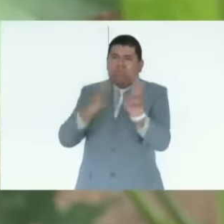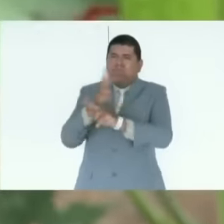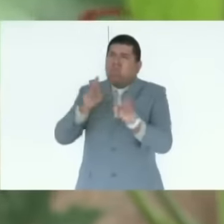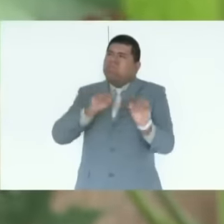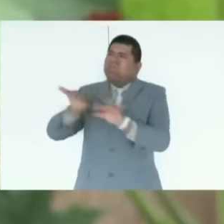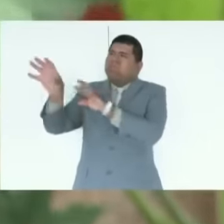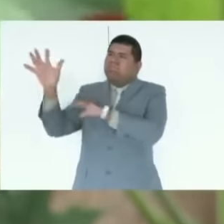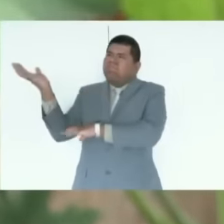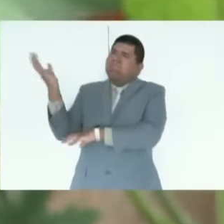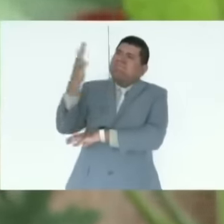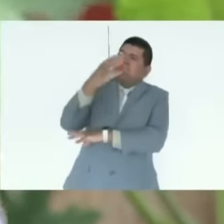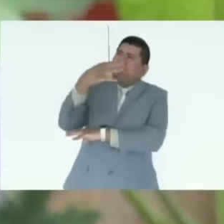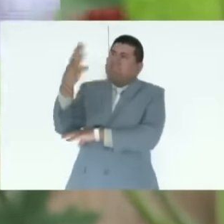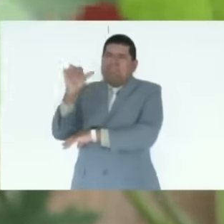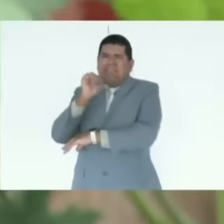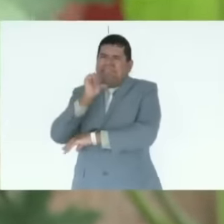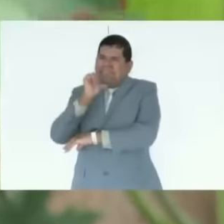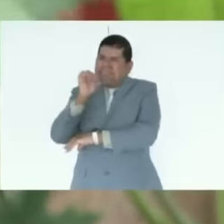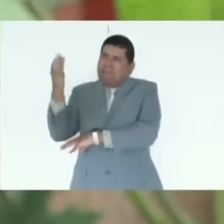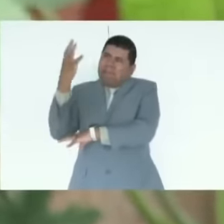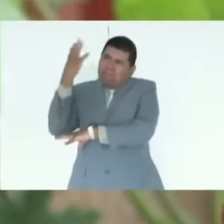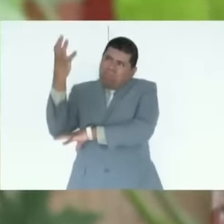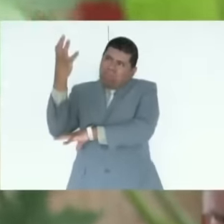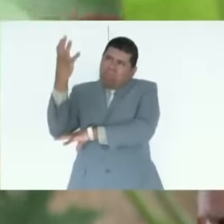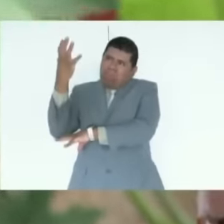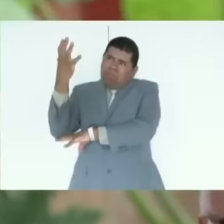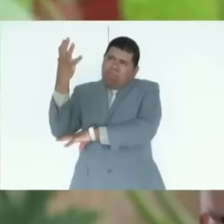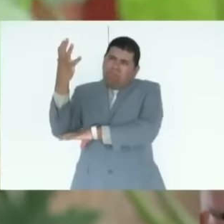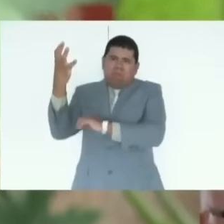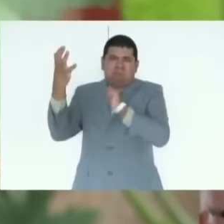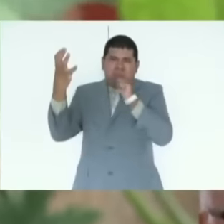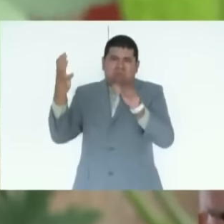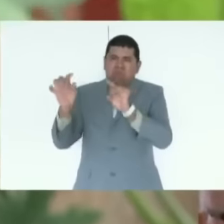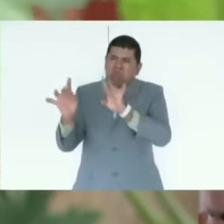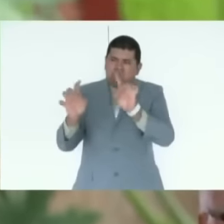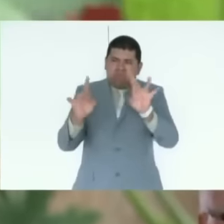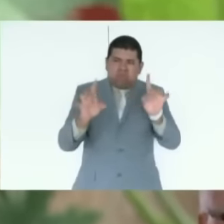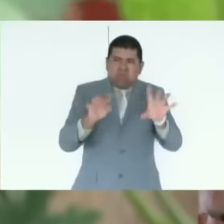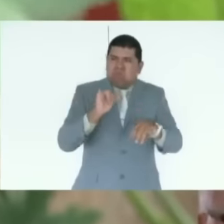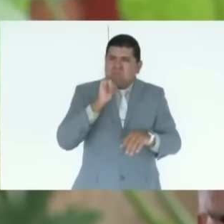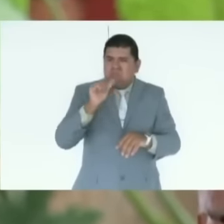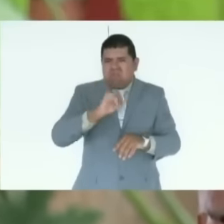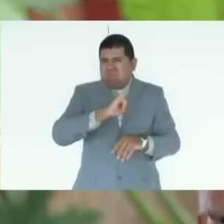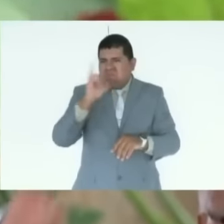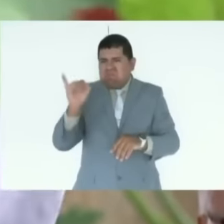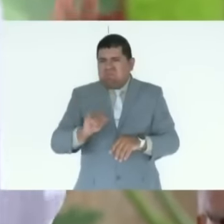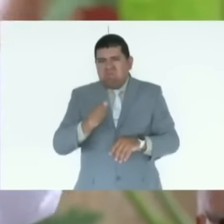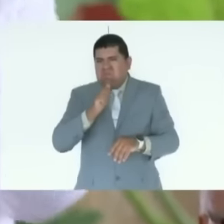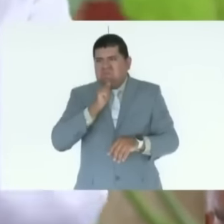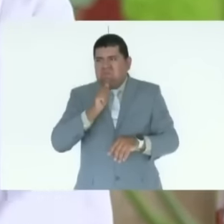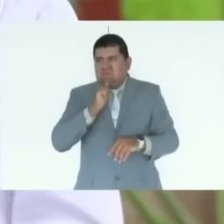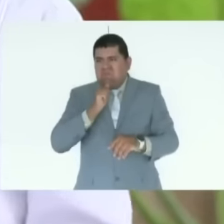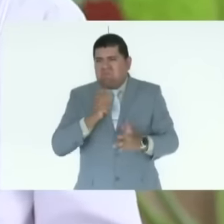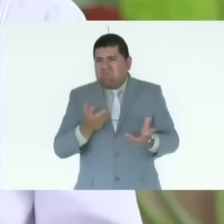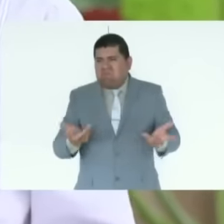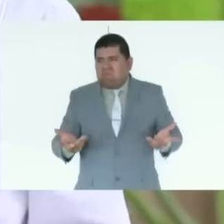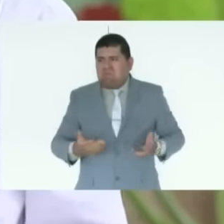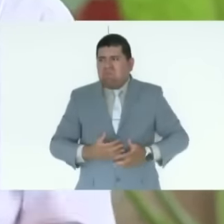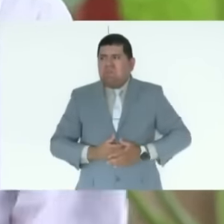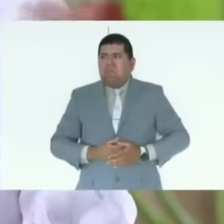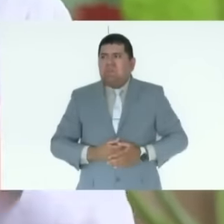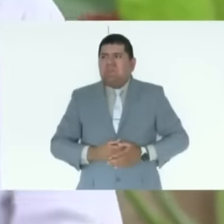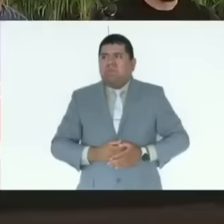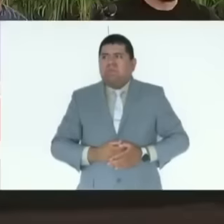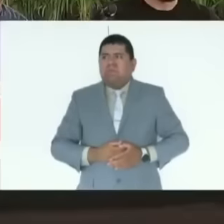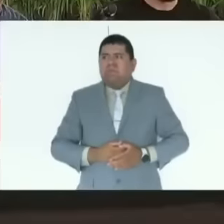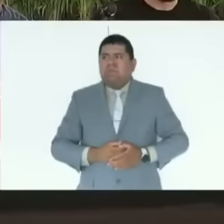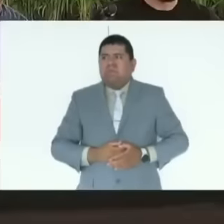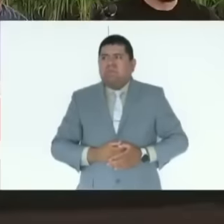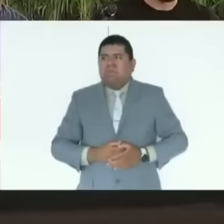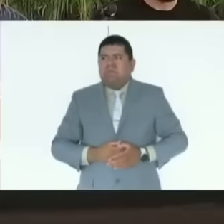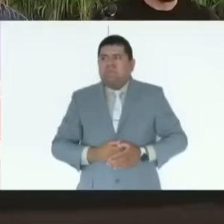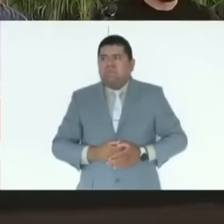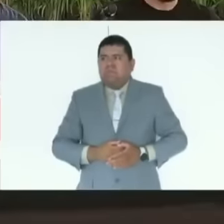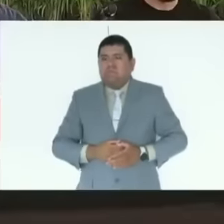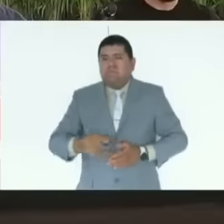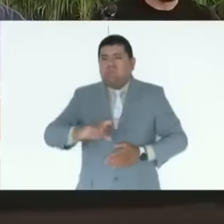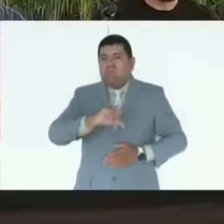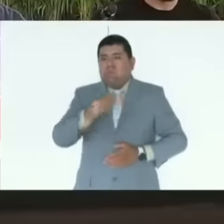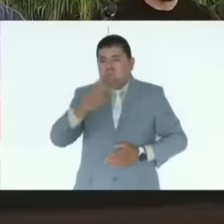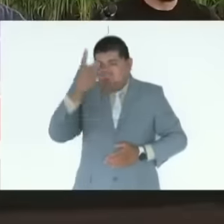were immobile, nothing ever happened And so also in independent Mexico for many